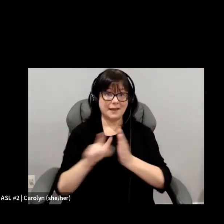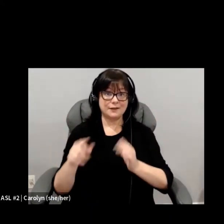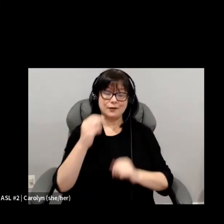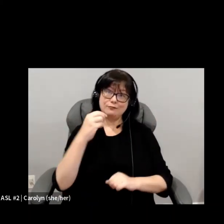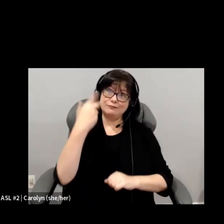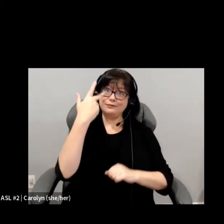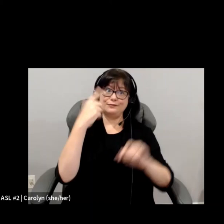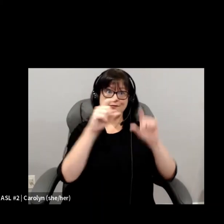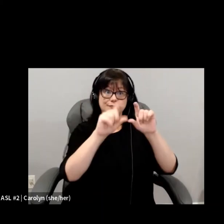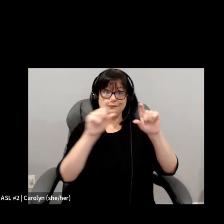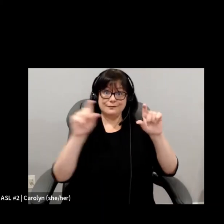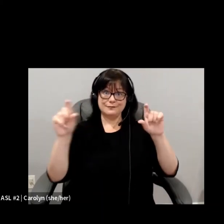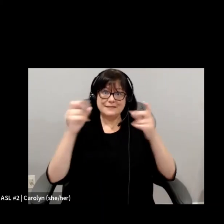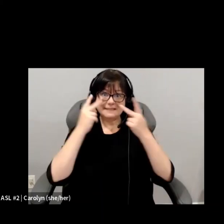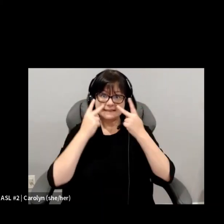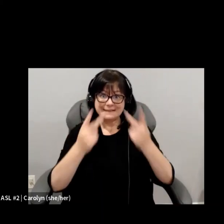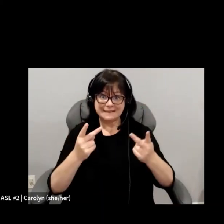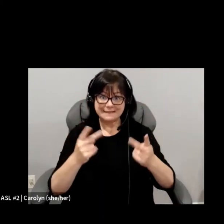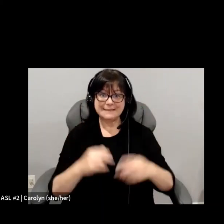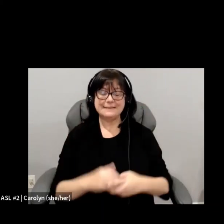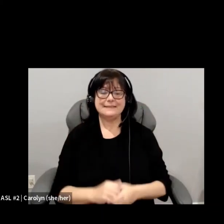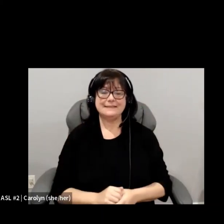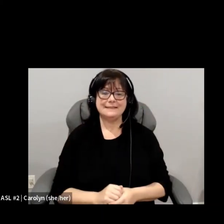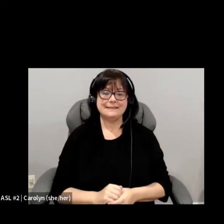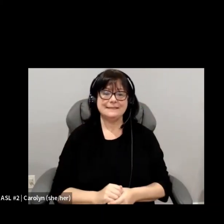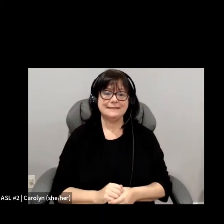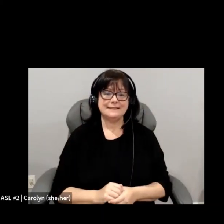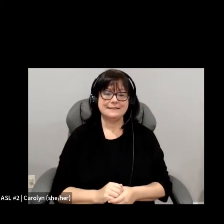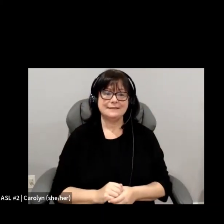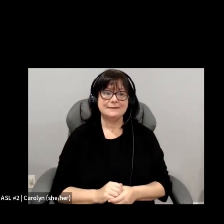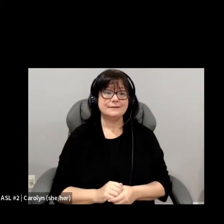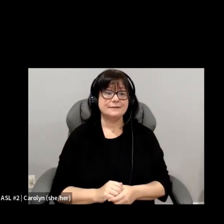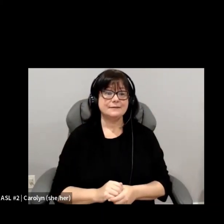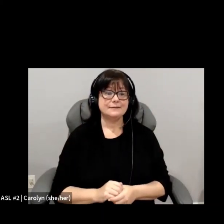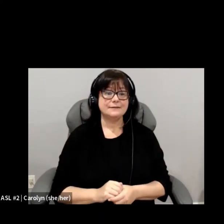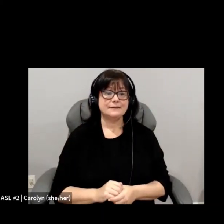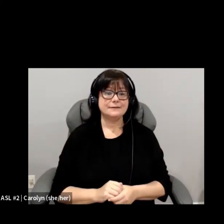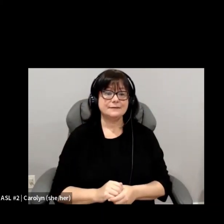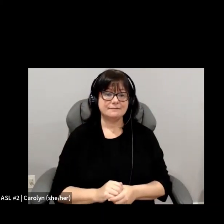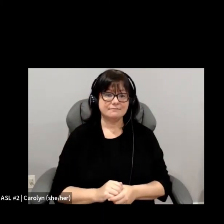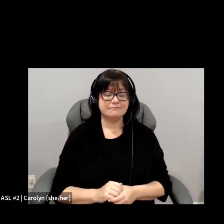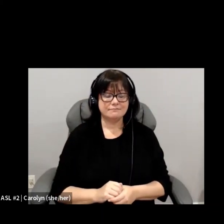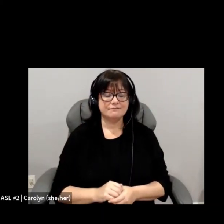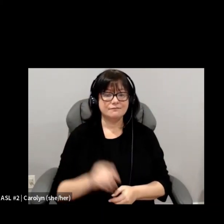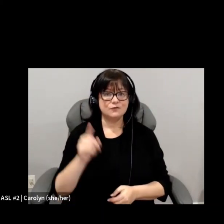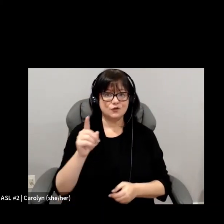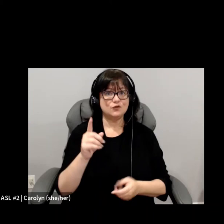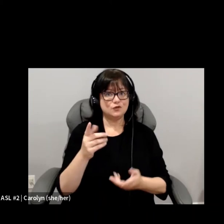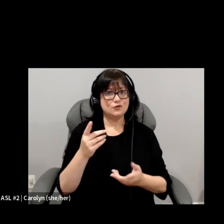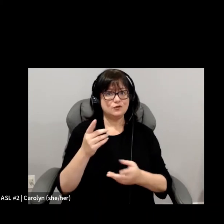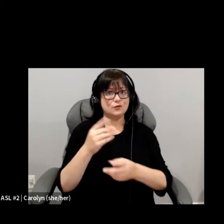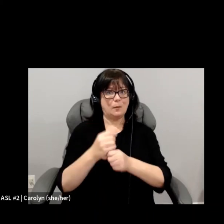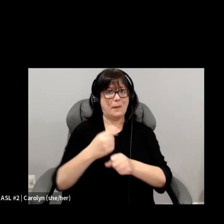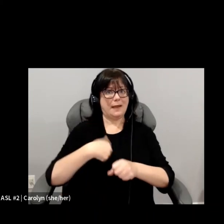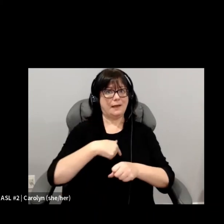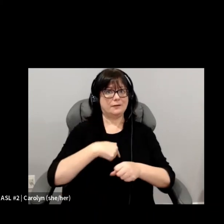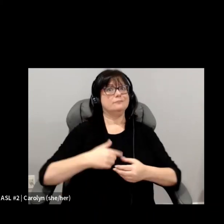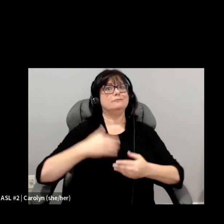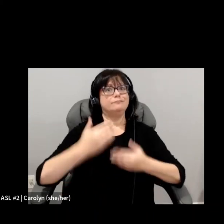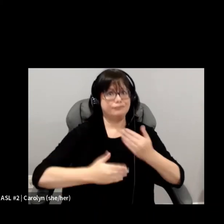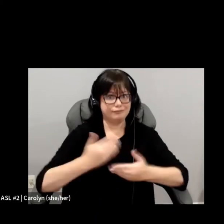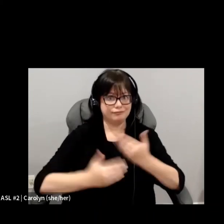BECAUSE YOU ARE WHAT MAKES US GO AND YOU DESERVE ACKNOWLEDGEMENT.